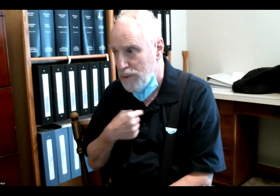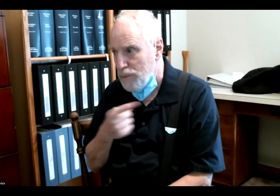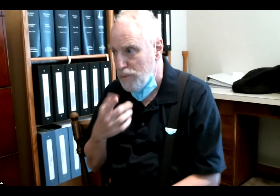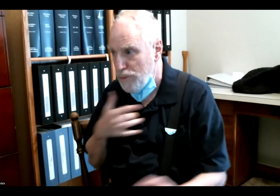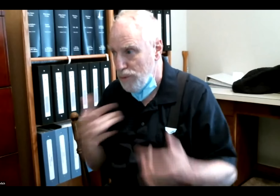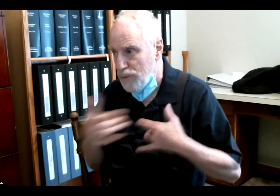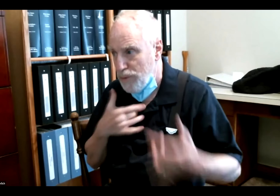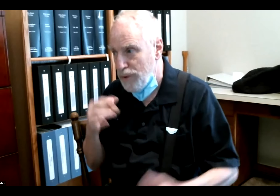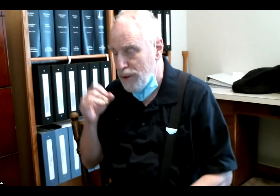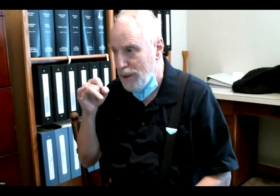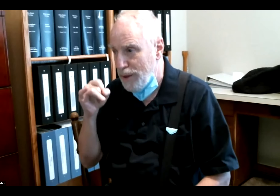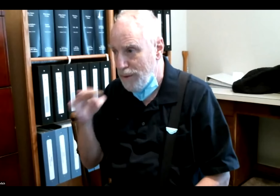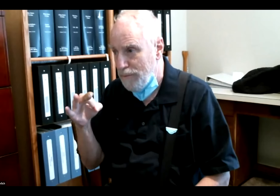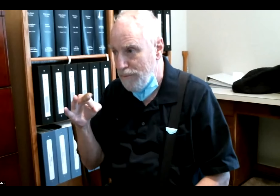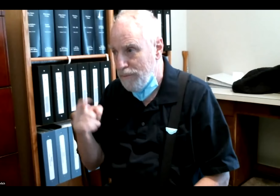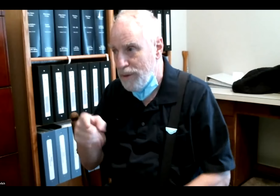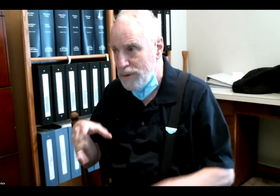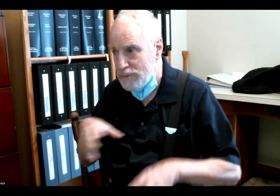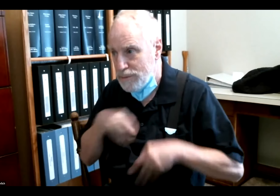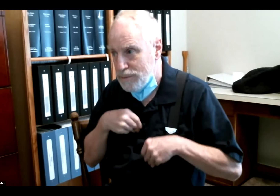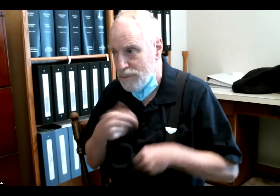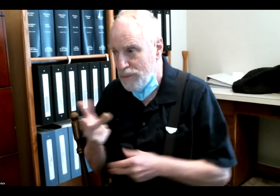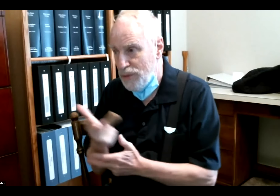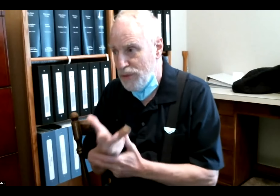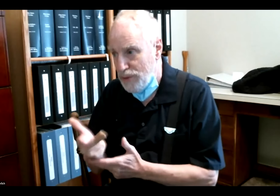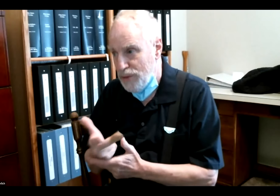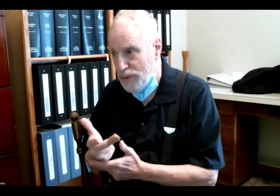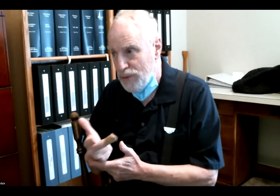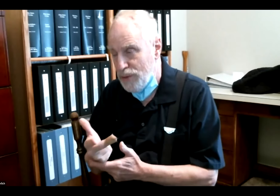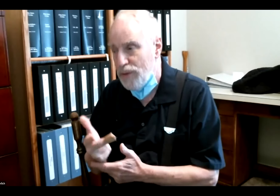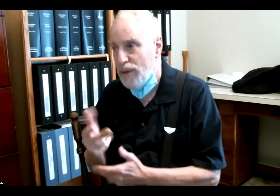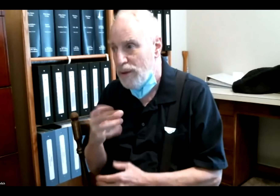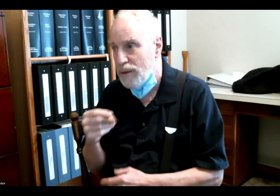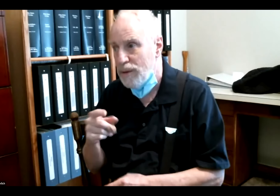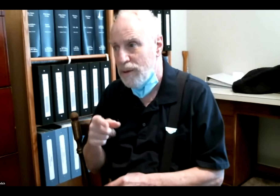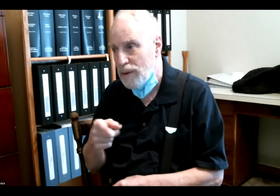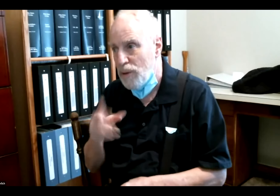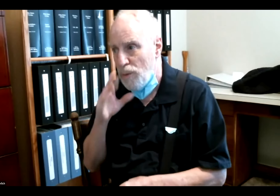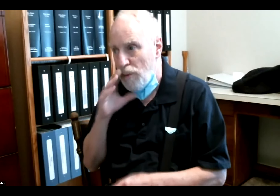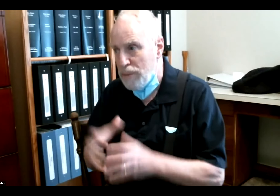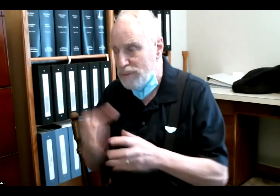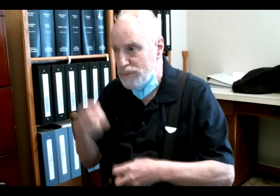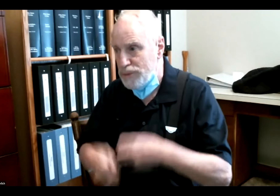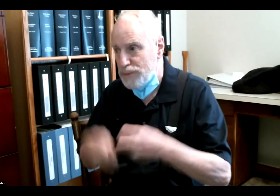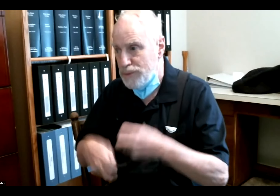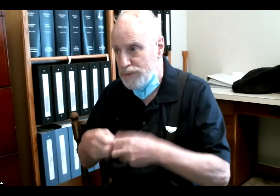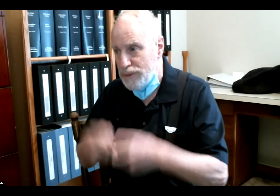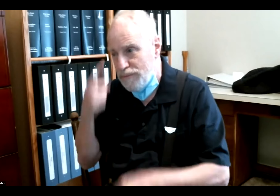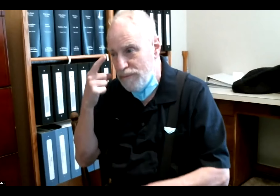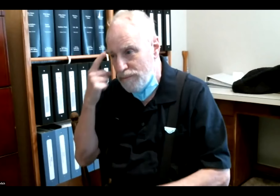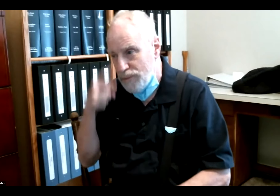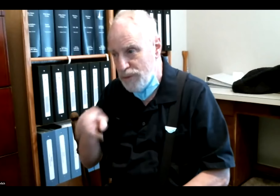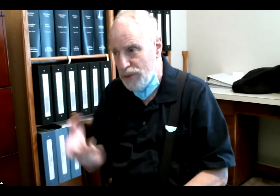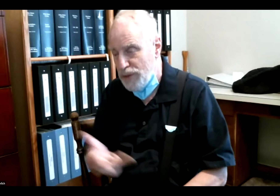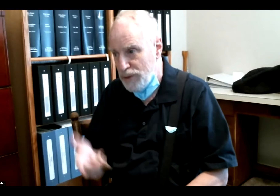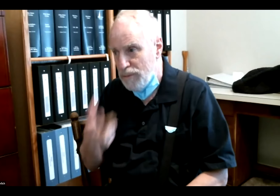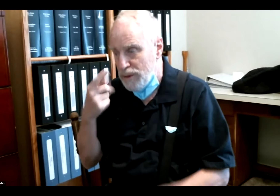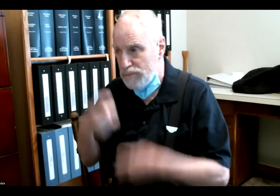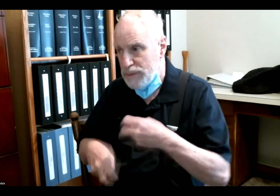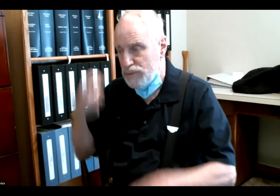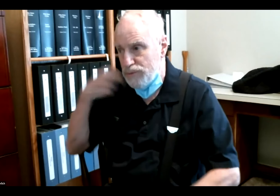applicants, I'm concerned if we accept all three, it may be difficult for the three of